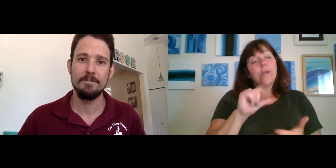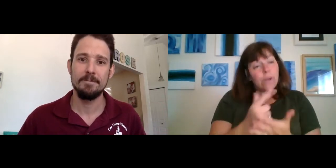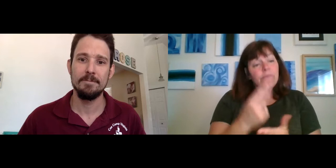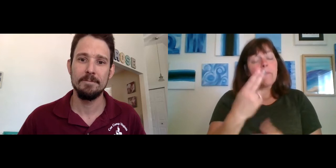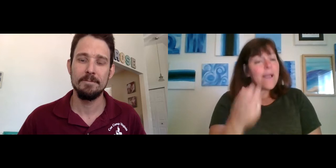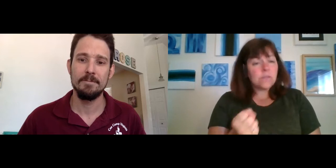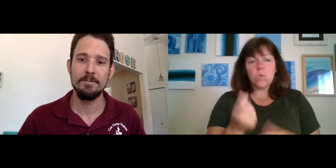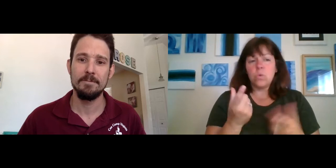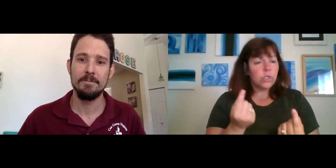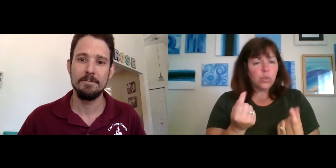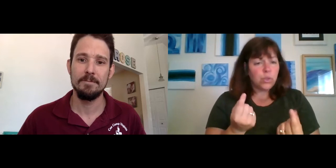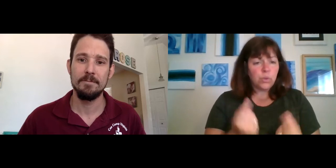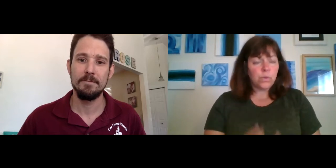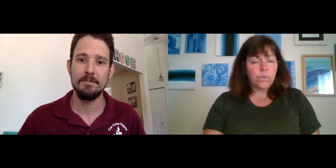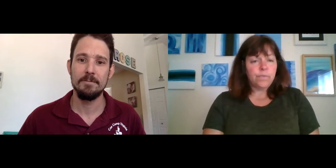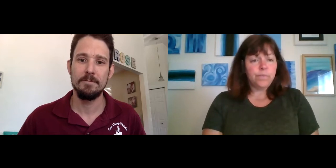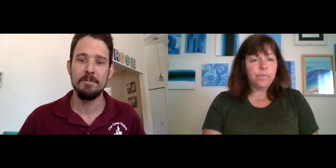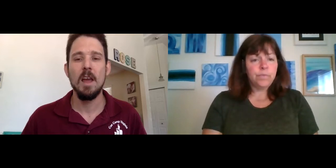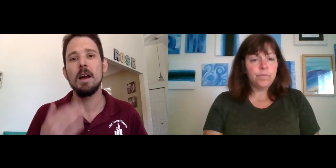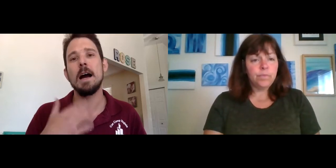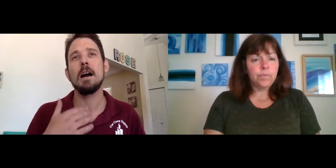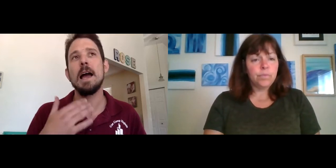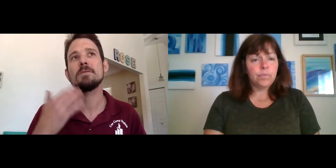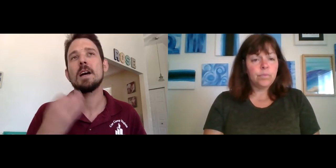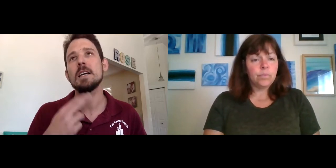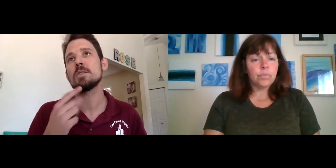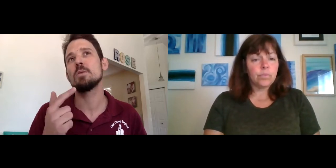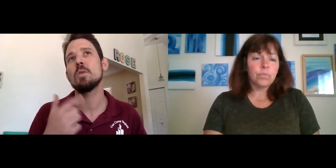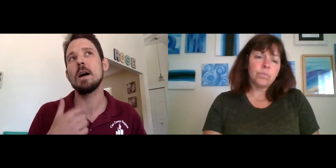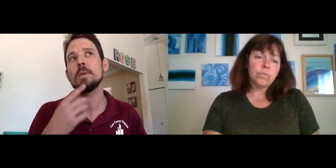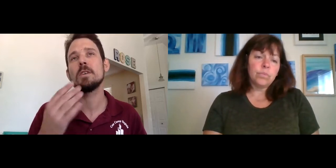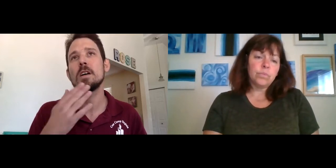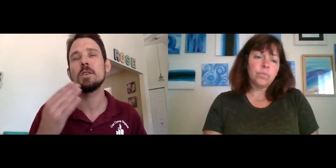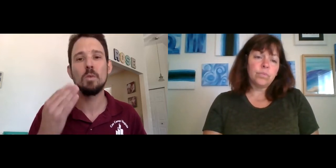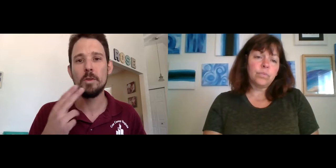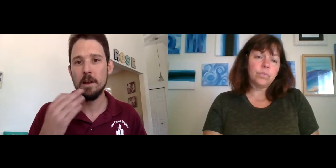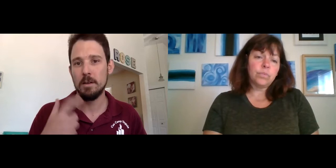school what did you do after high school I went on to North Carolina